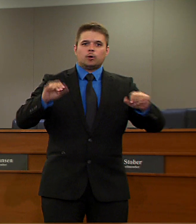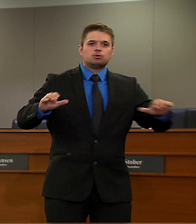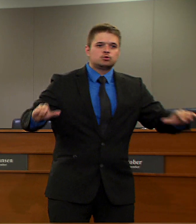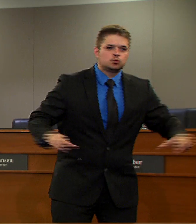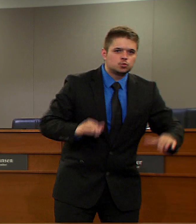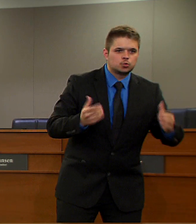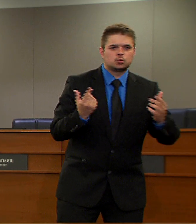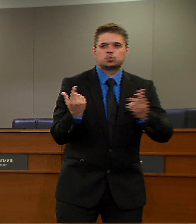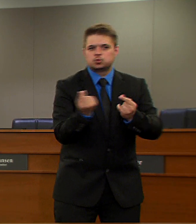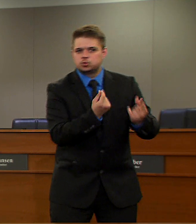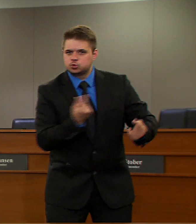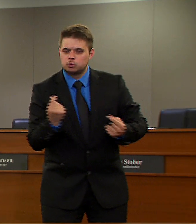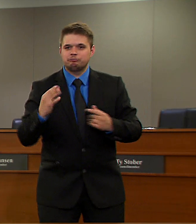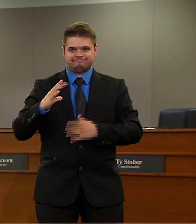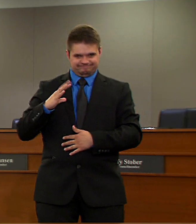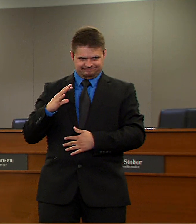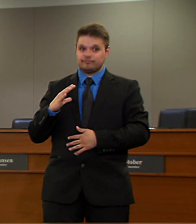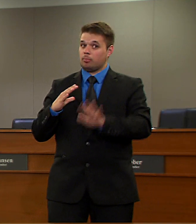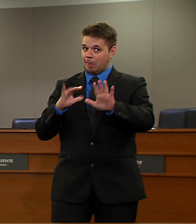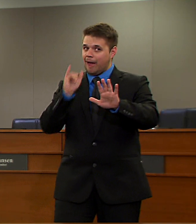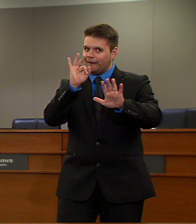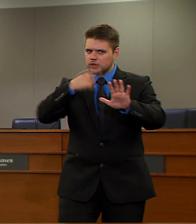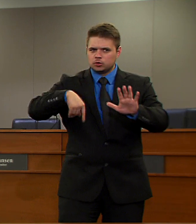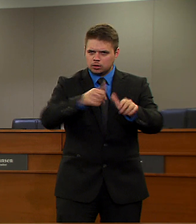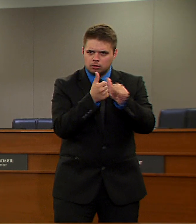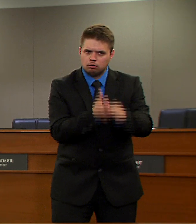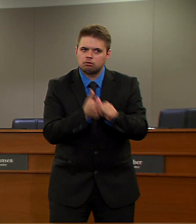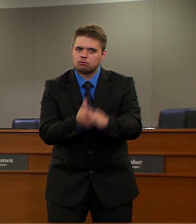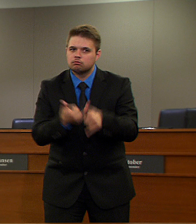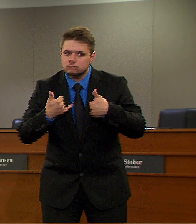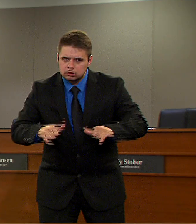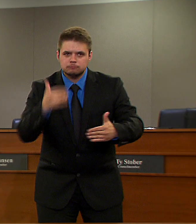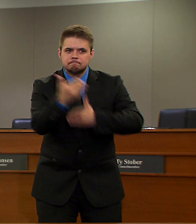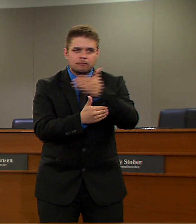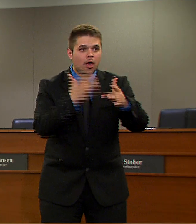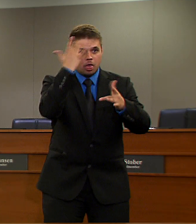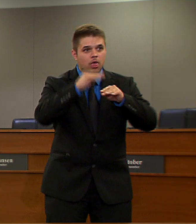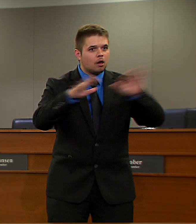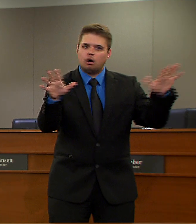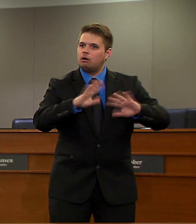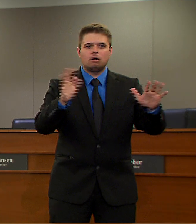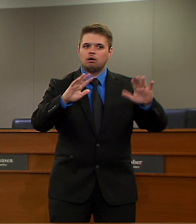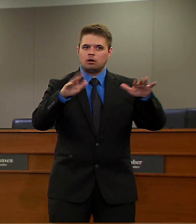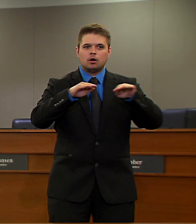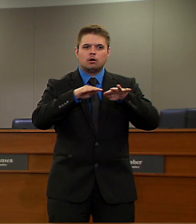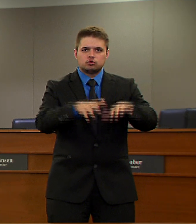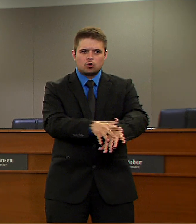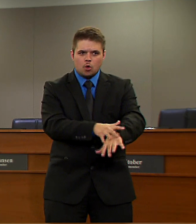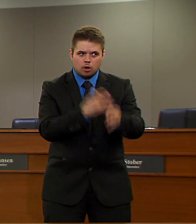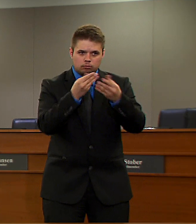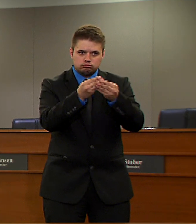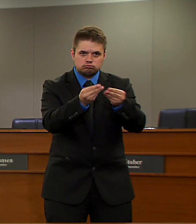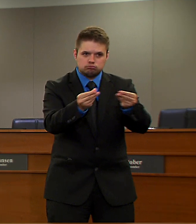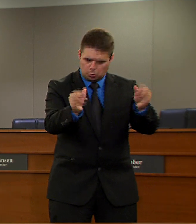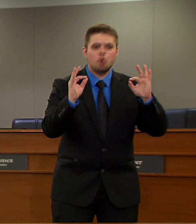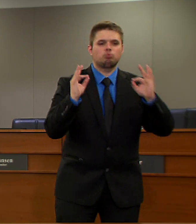are moving forward at a gradual pace, that at a pace that will allow our businesses to reopen